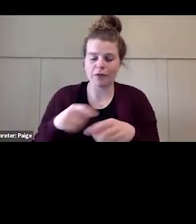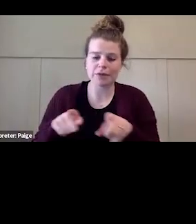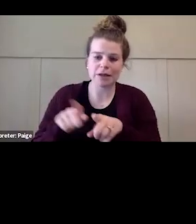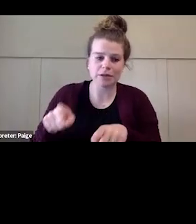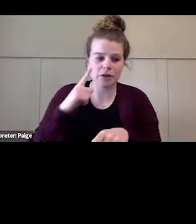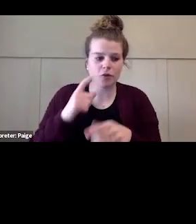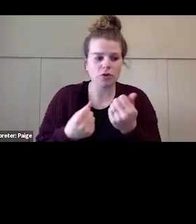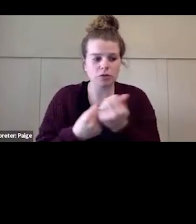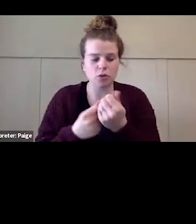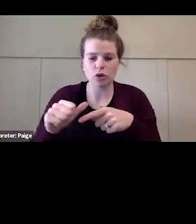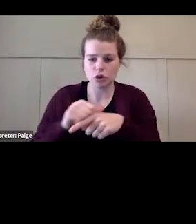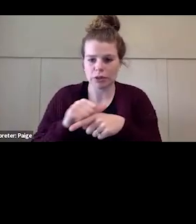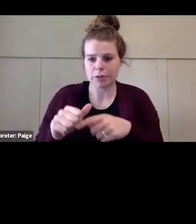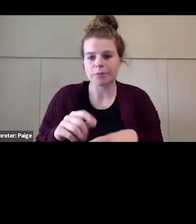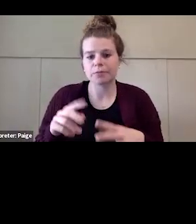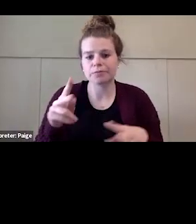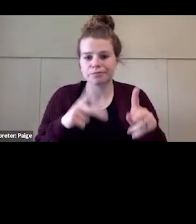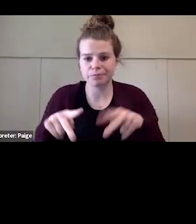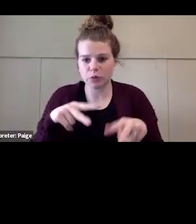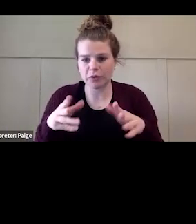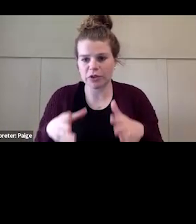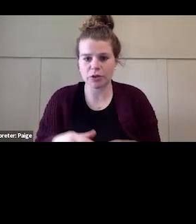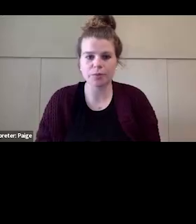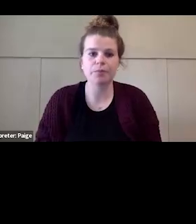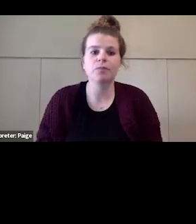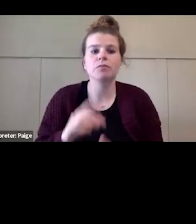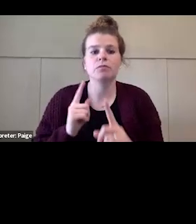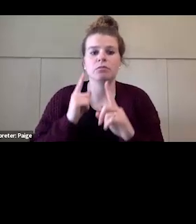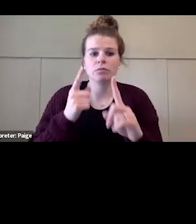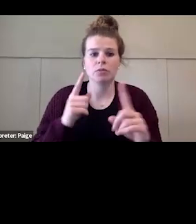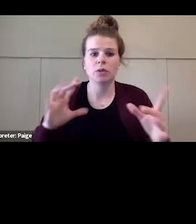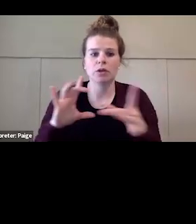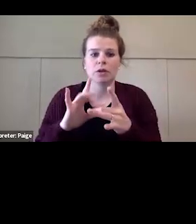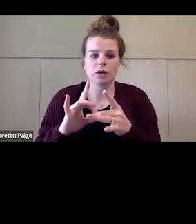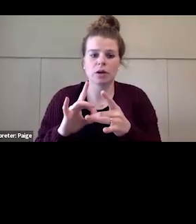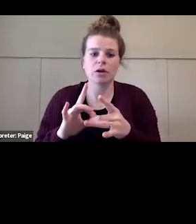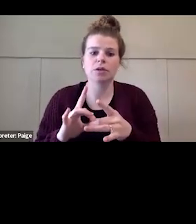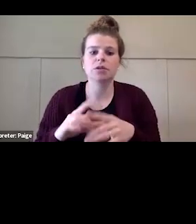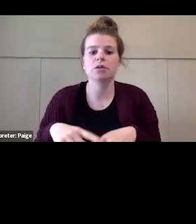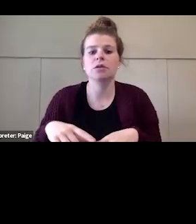The goal of CCD is to connect callers with care and support the moment that they call.